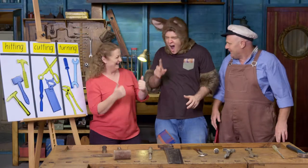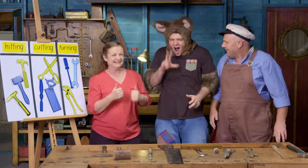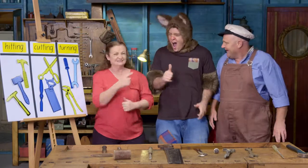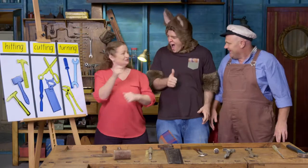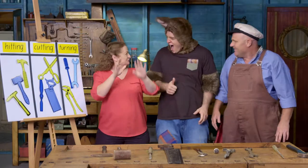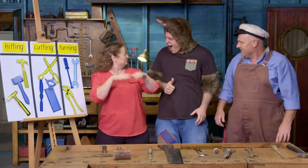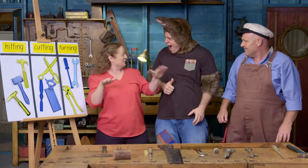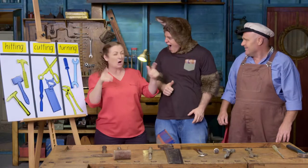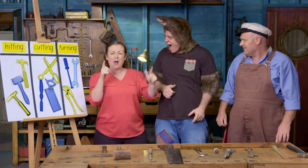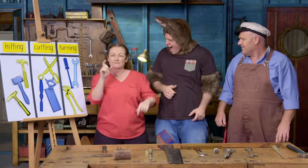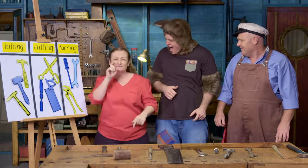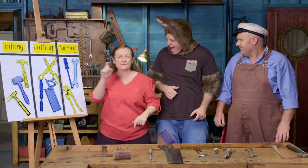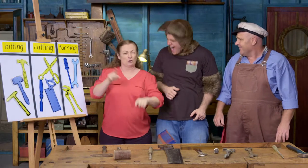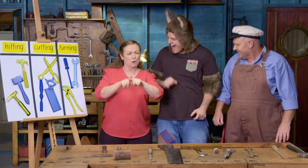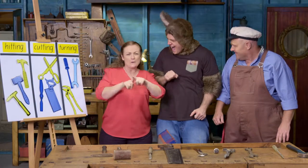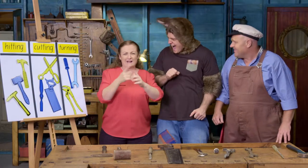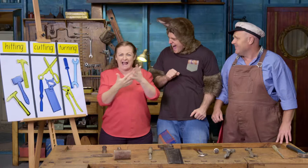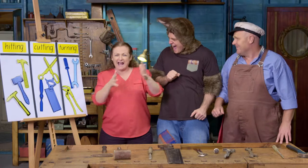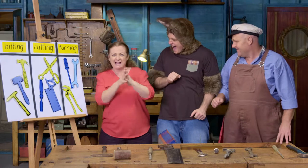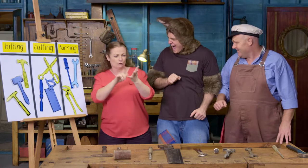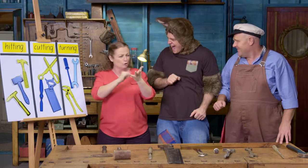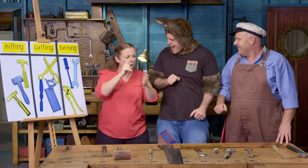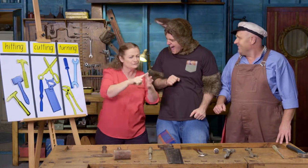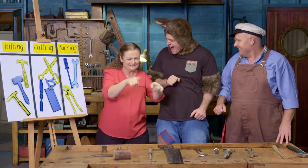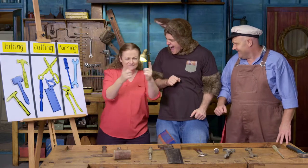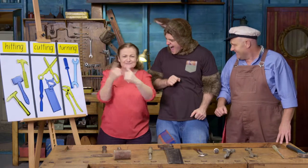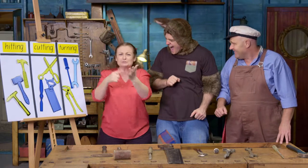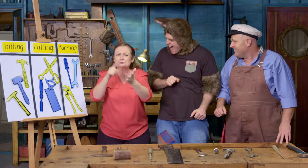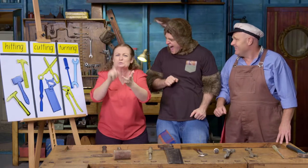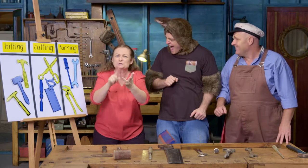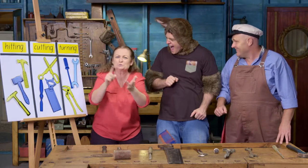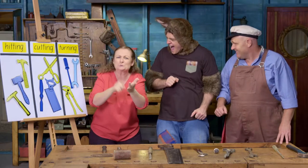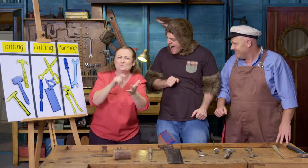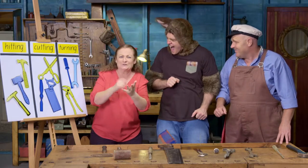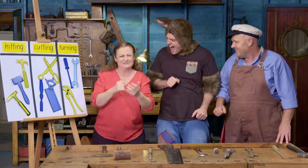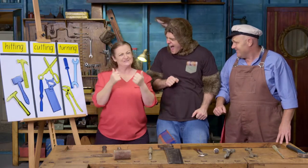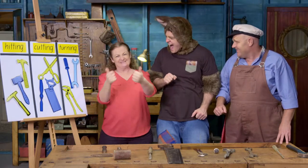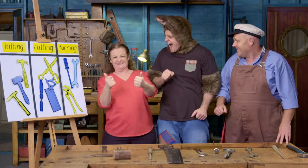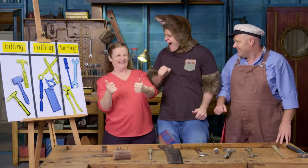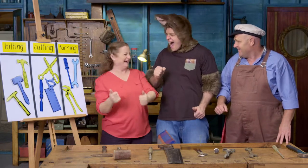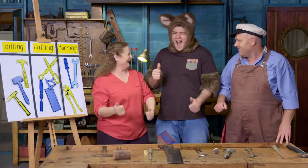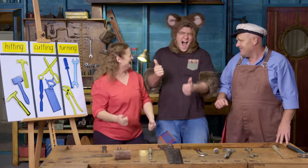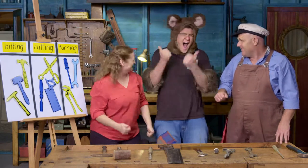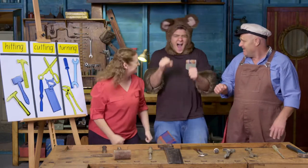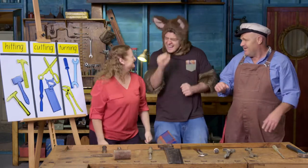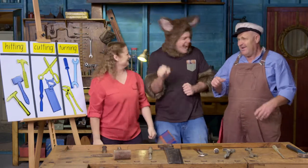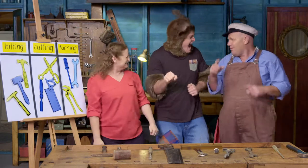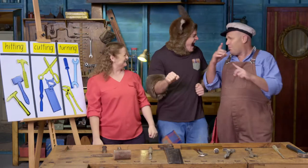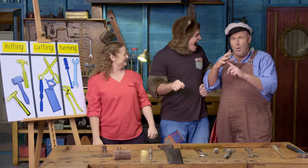That was great! Those children had so much fun learning how to use different tools. Yeah, it was great.